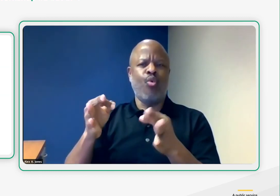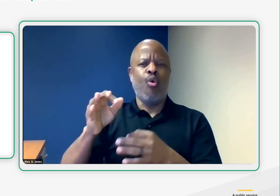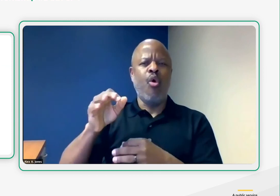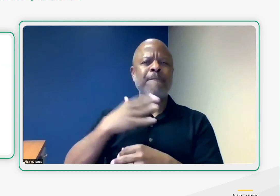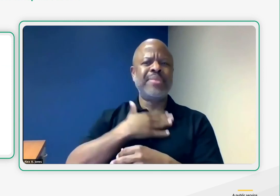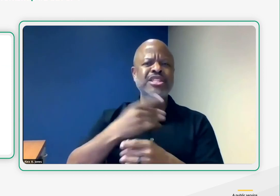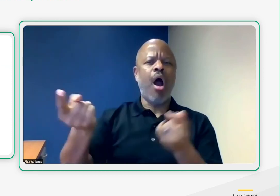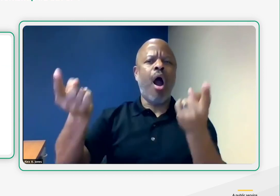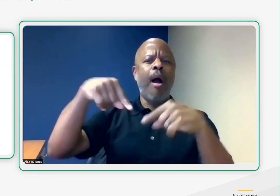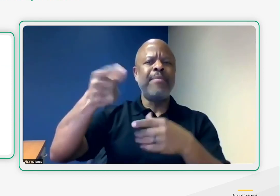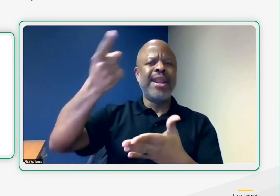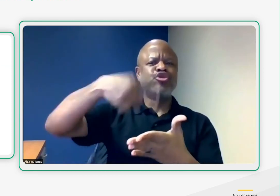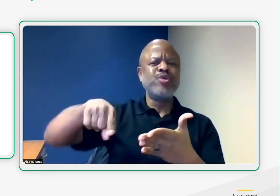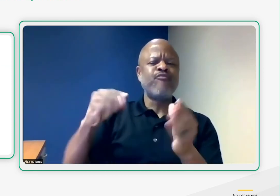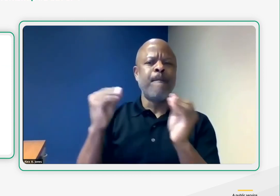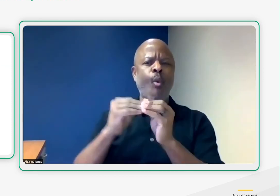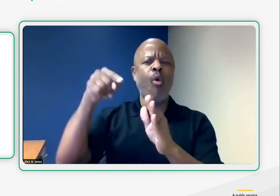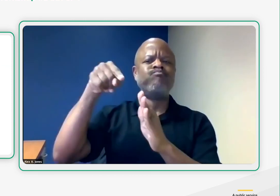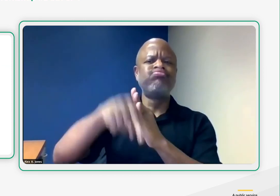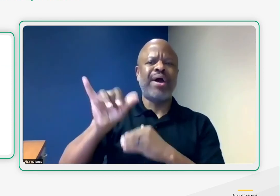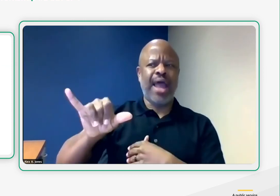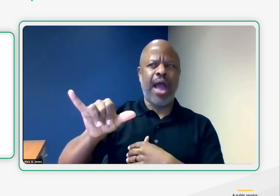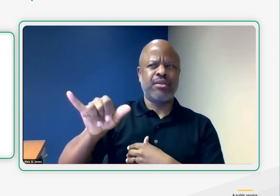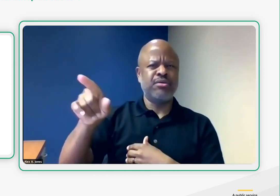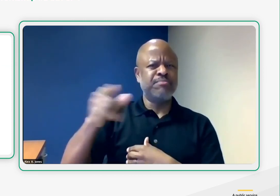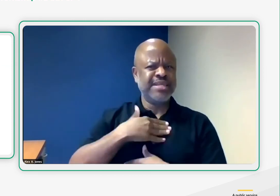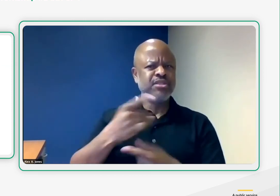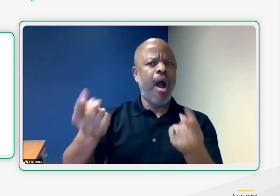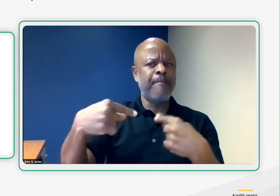But, please come next week, for more in-depth discussion about that.